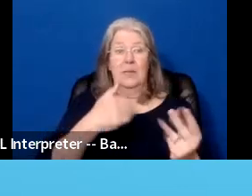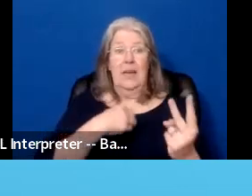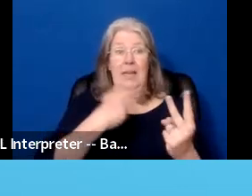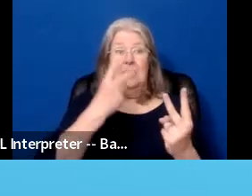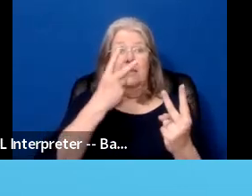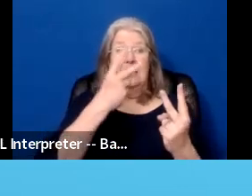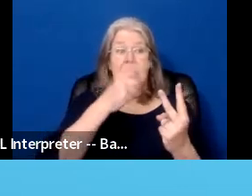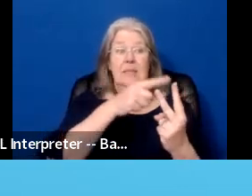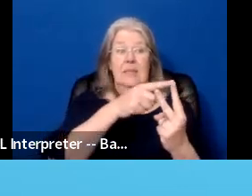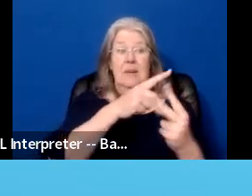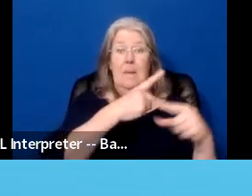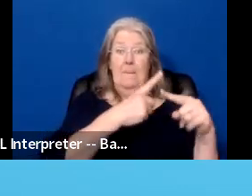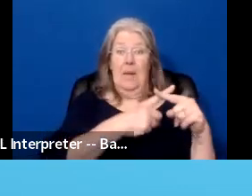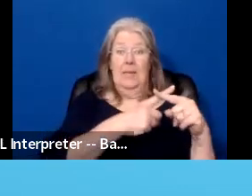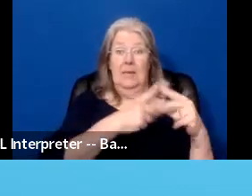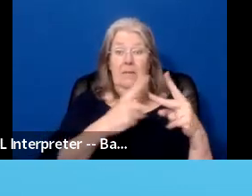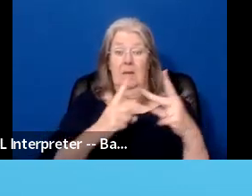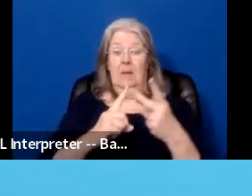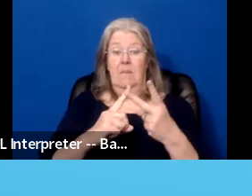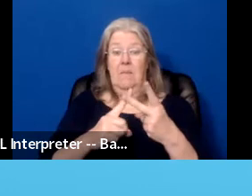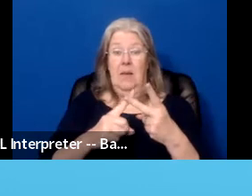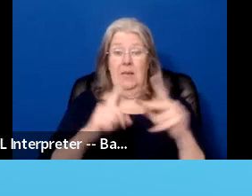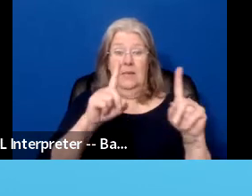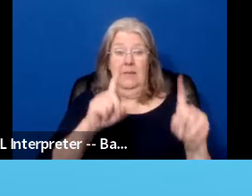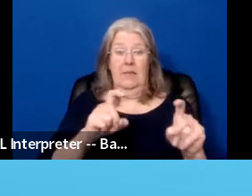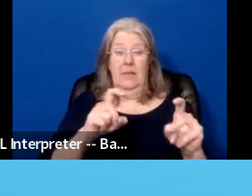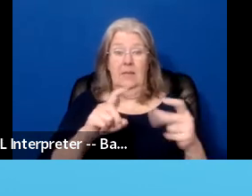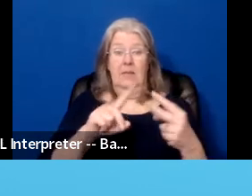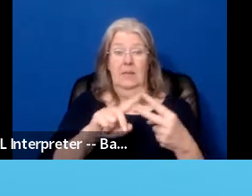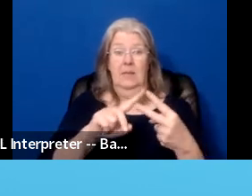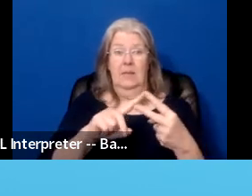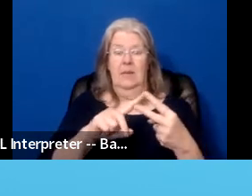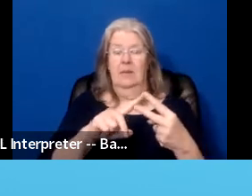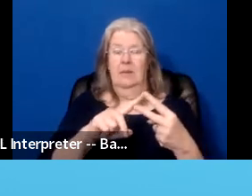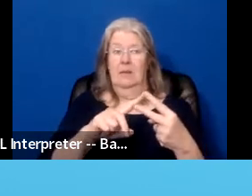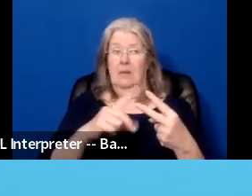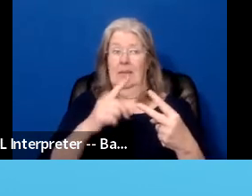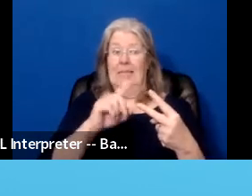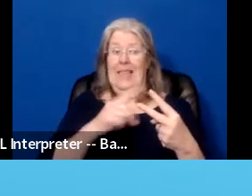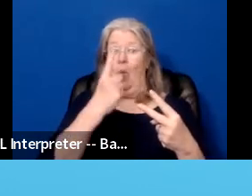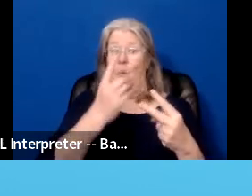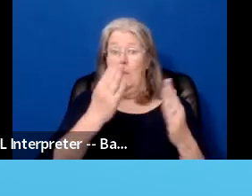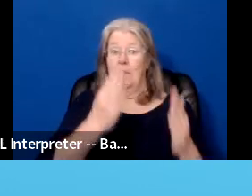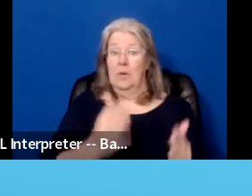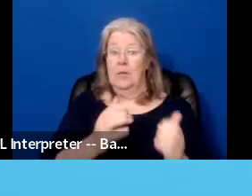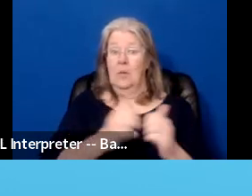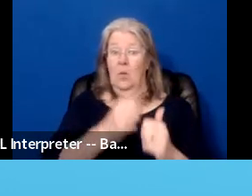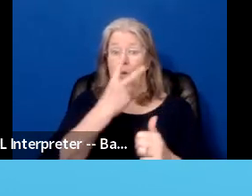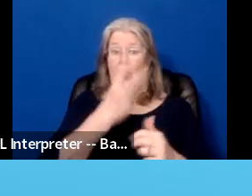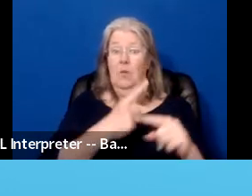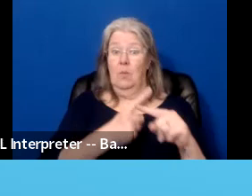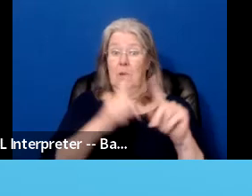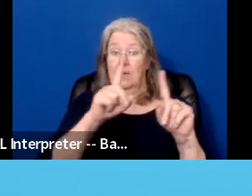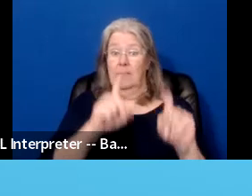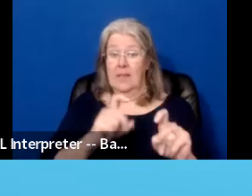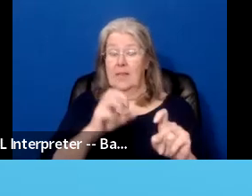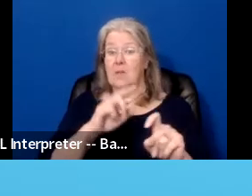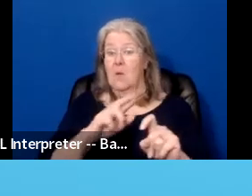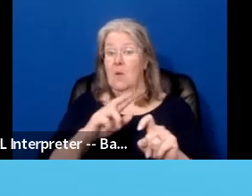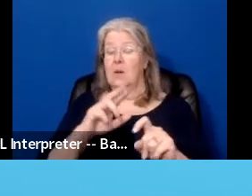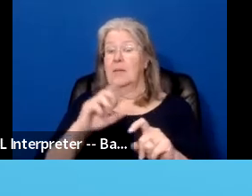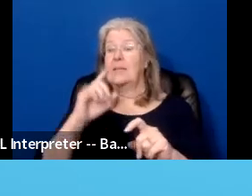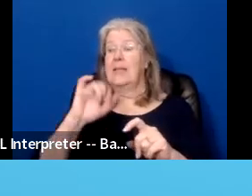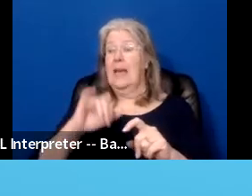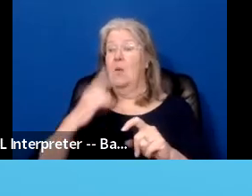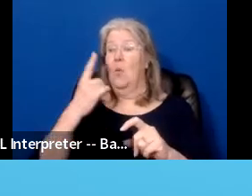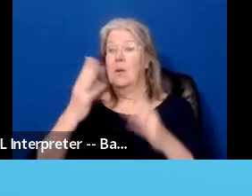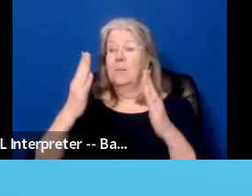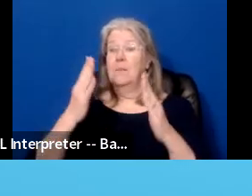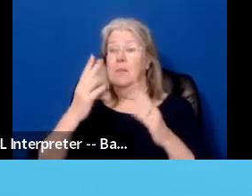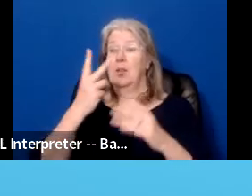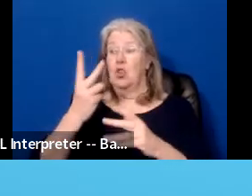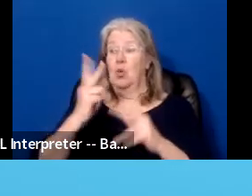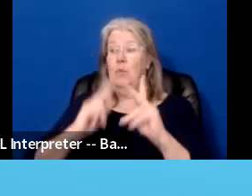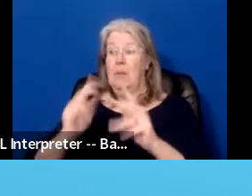Dr. Klemsz: I don't know how the CDC is counting their data, but I do know that if you take two tests